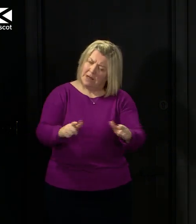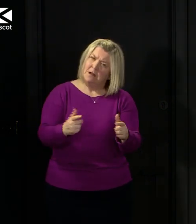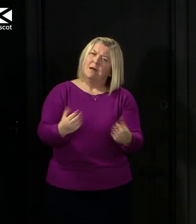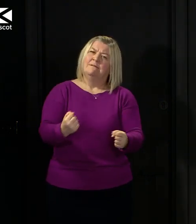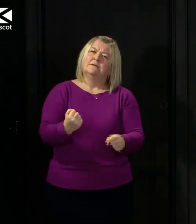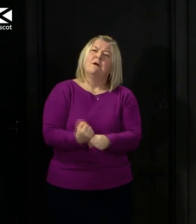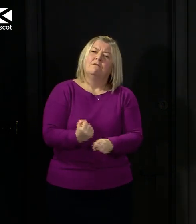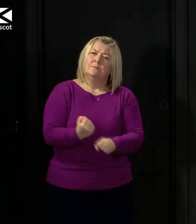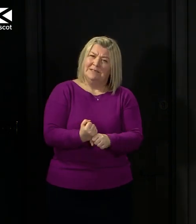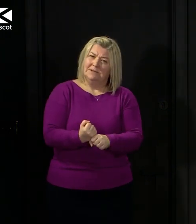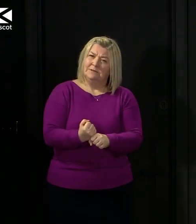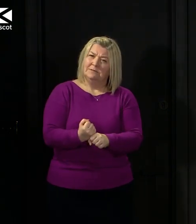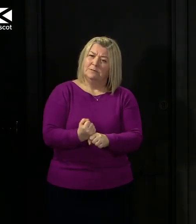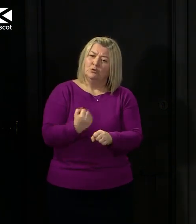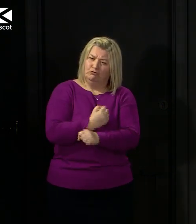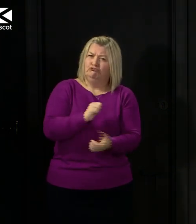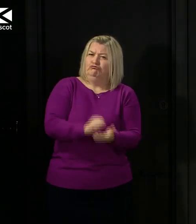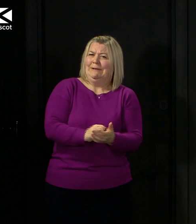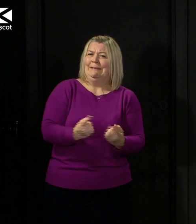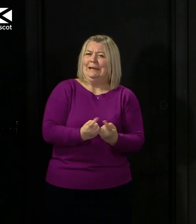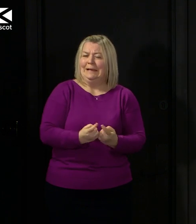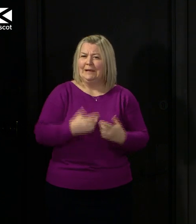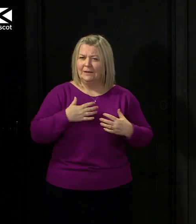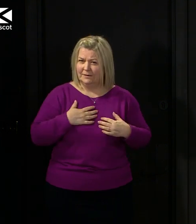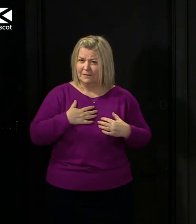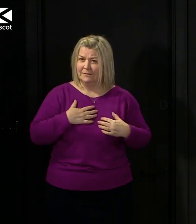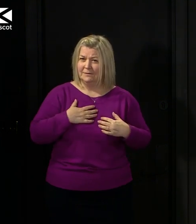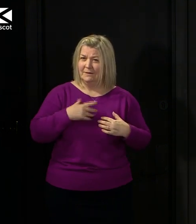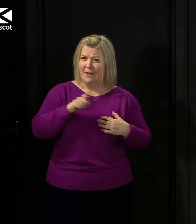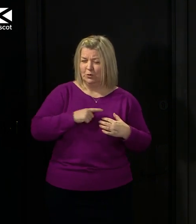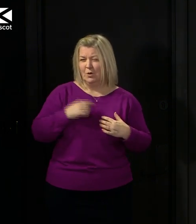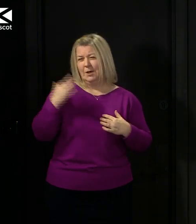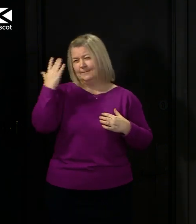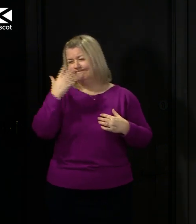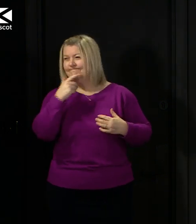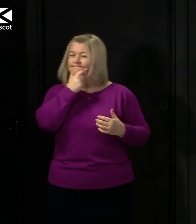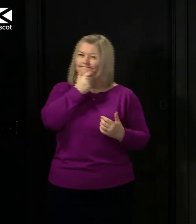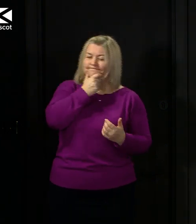And those are things I was weighing up throughout the day, and as you know I came to a view